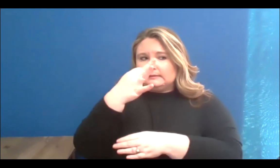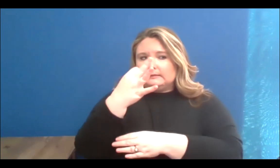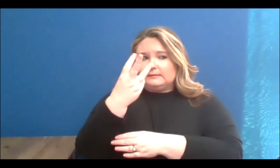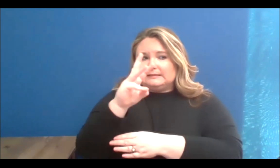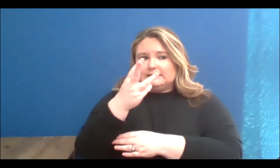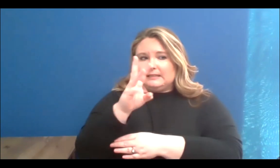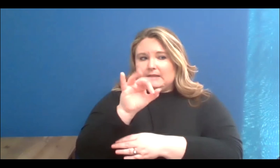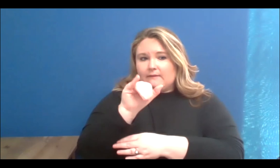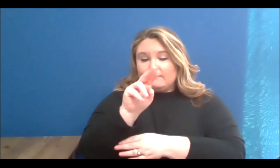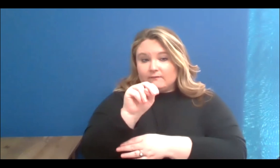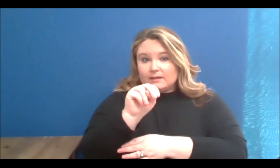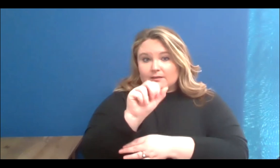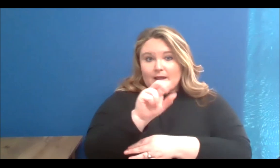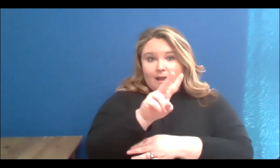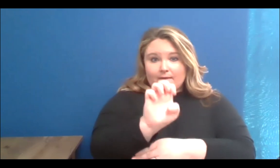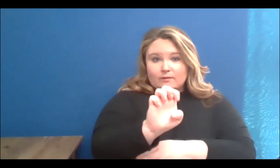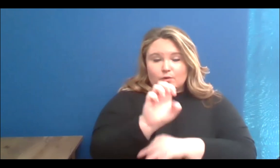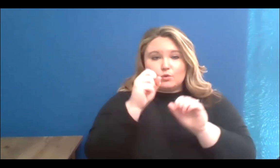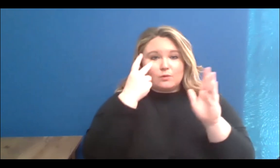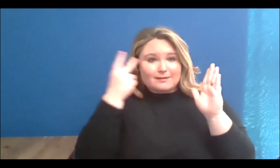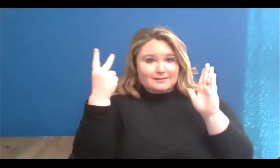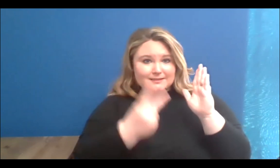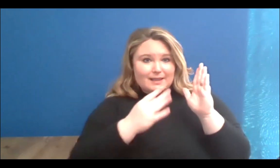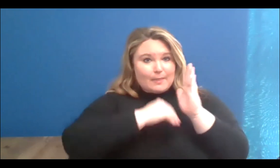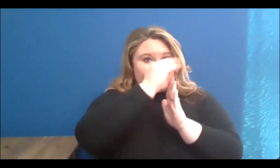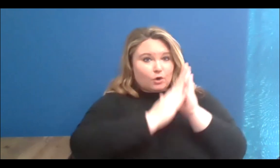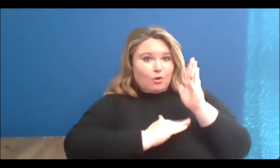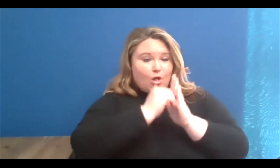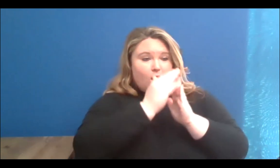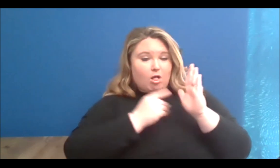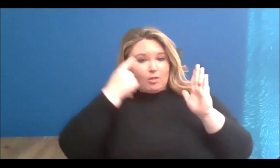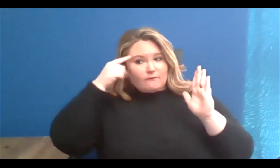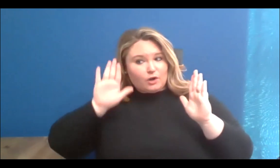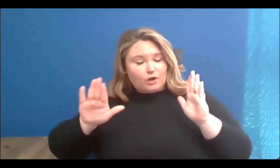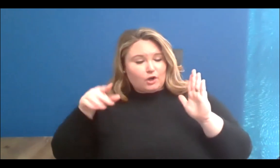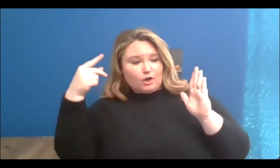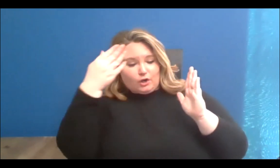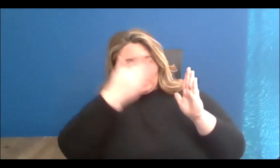see the mural that we did for Grandma Pauline in front of those four little